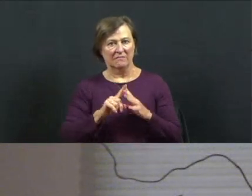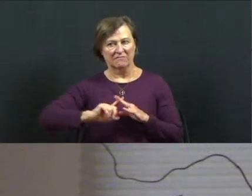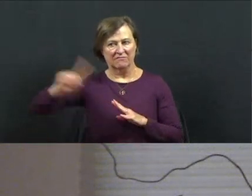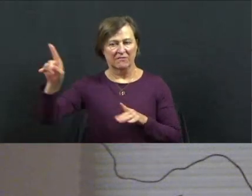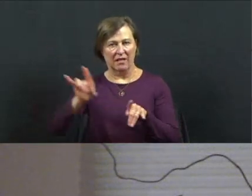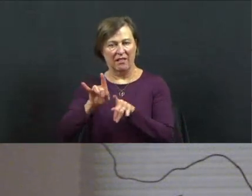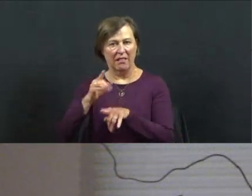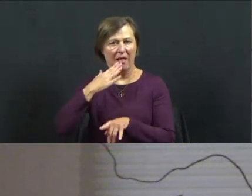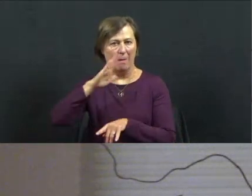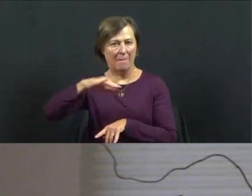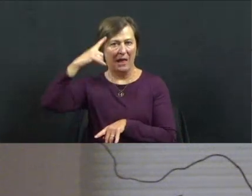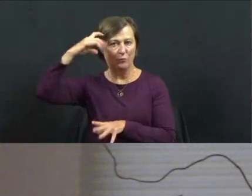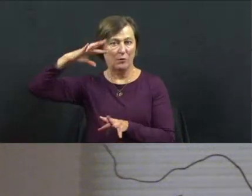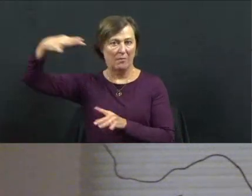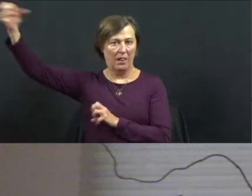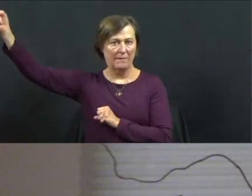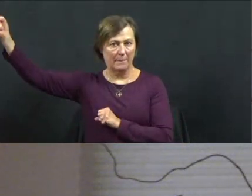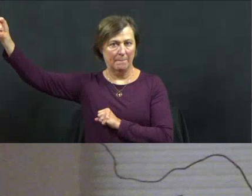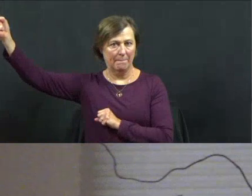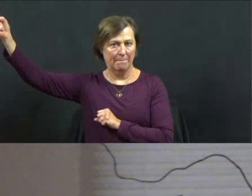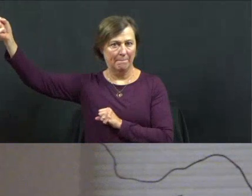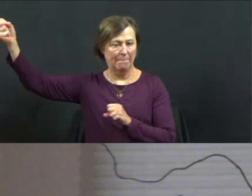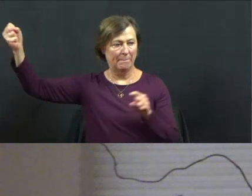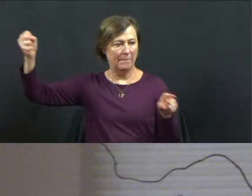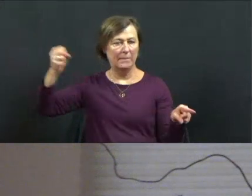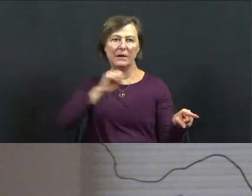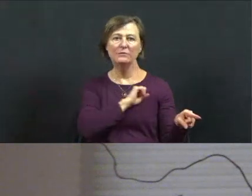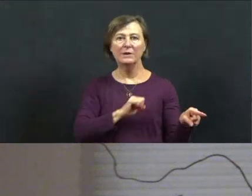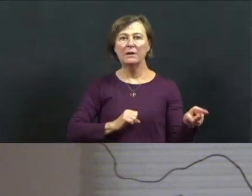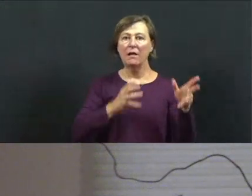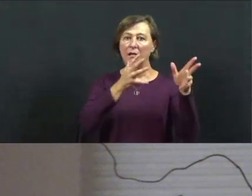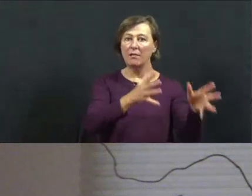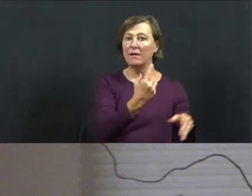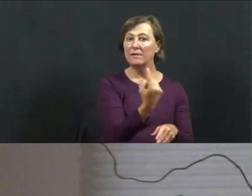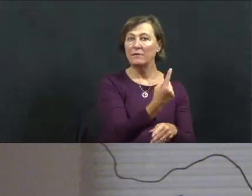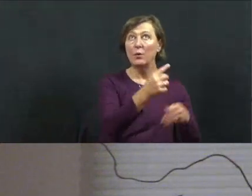Siddharta was left completely alone. The storm clouds parted, and the moon